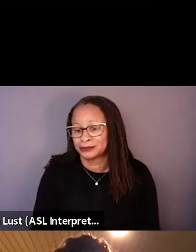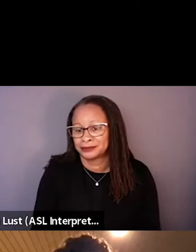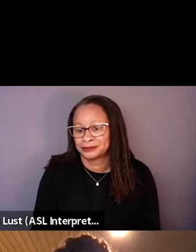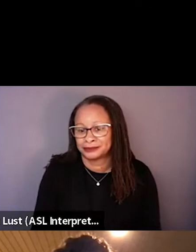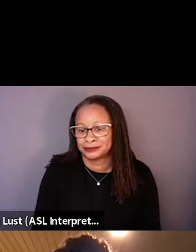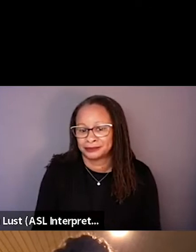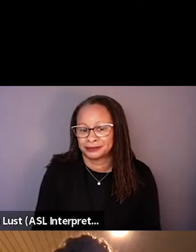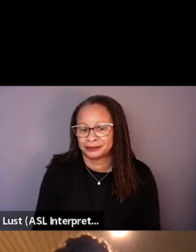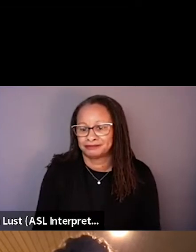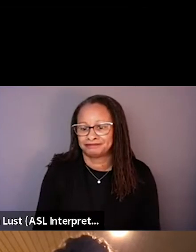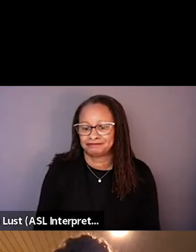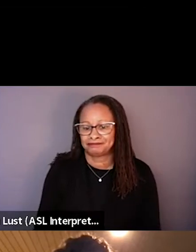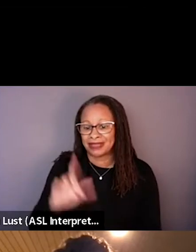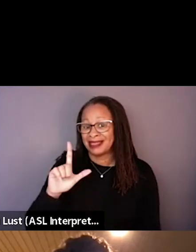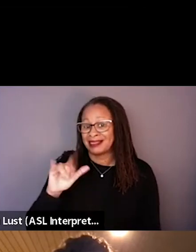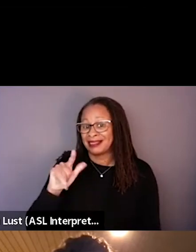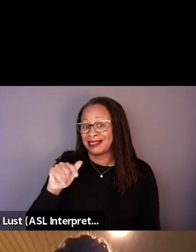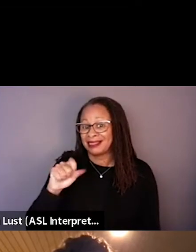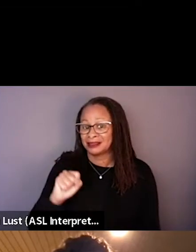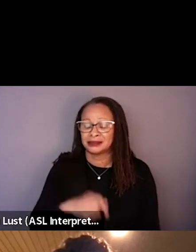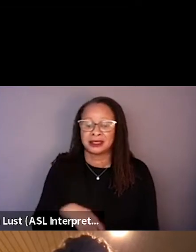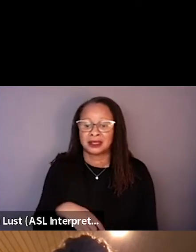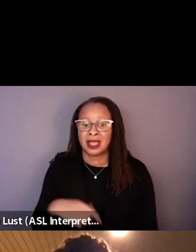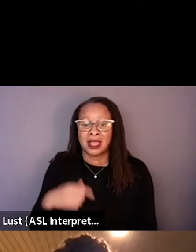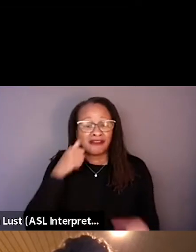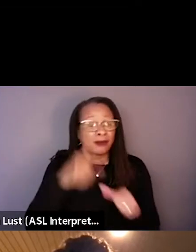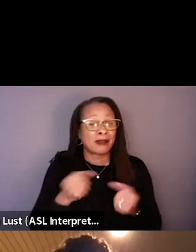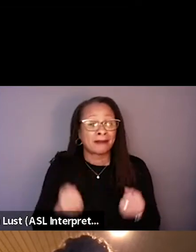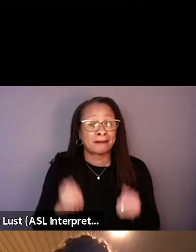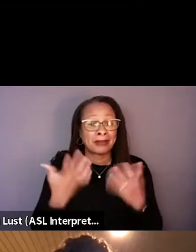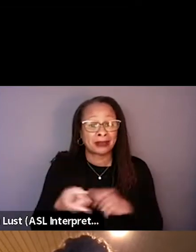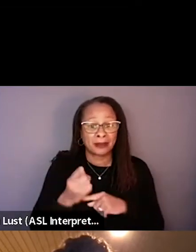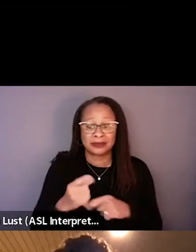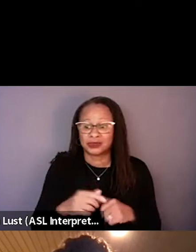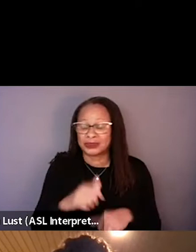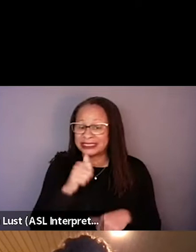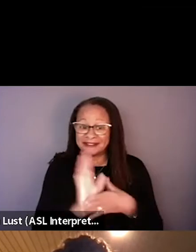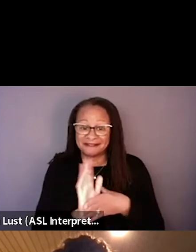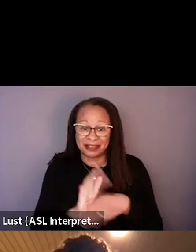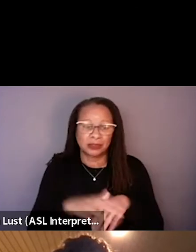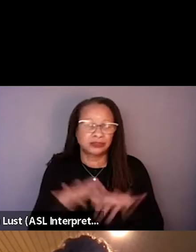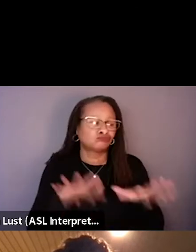I remember that there were, there were a lot of moments where we actually didn't film, we just hanged out.